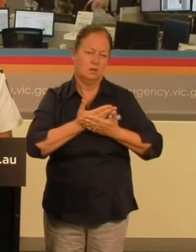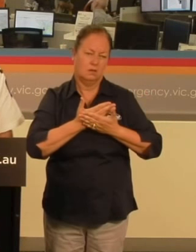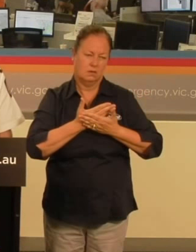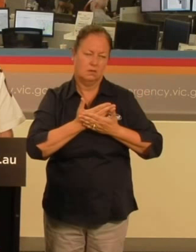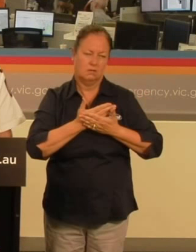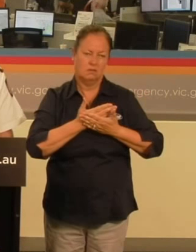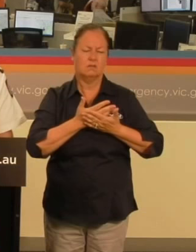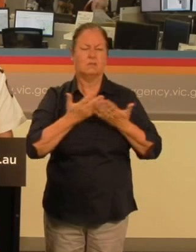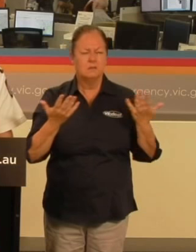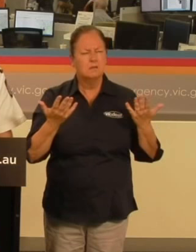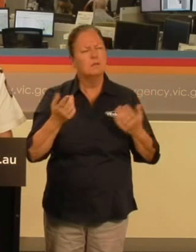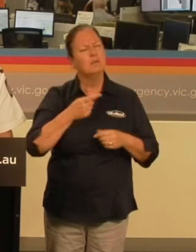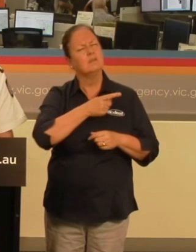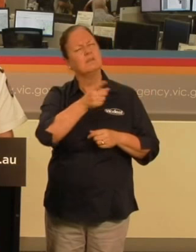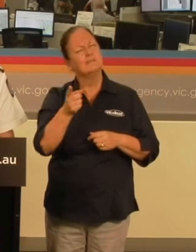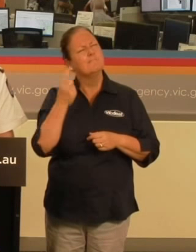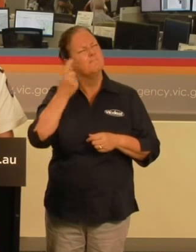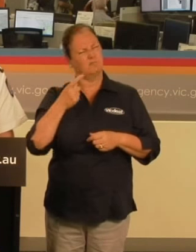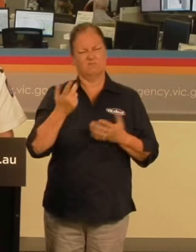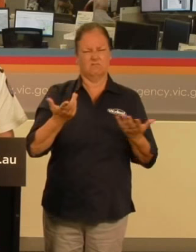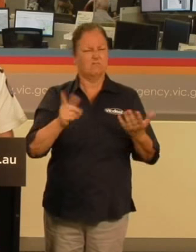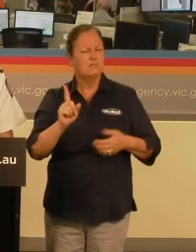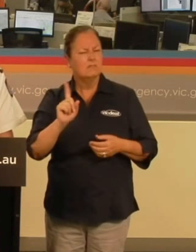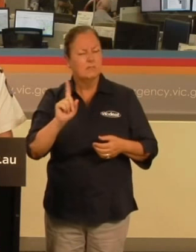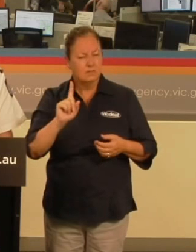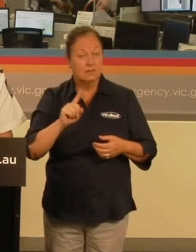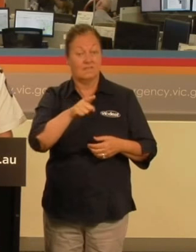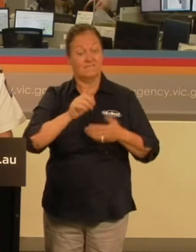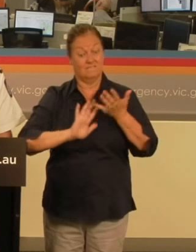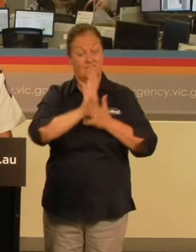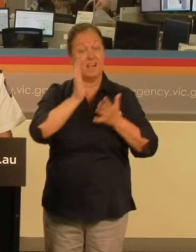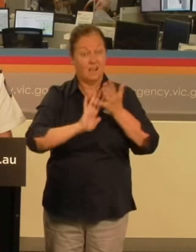sense if we've got fires running we'll see fires move around in the night with